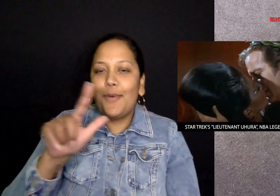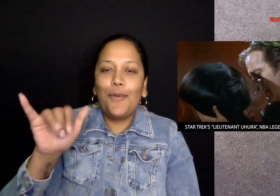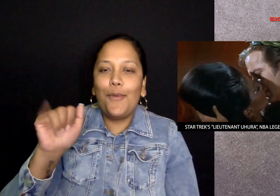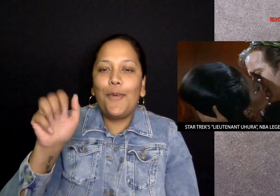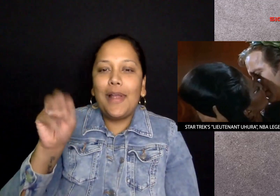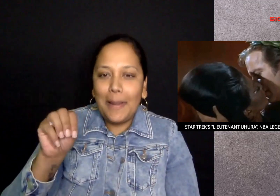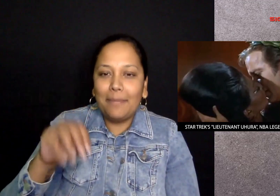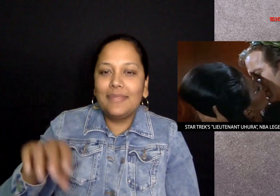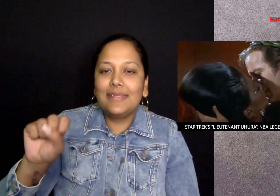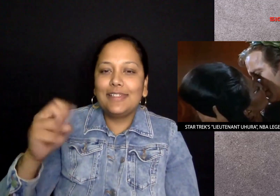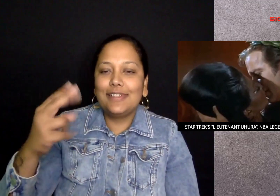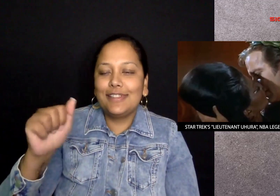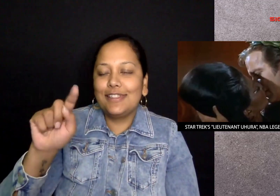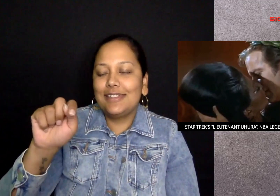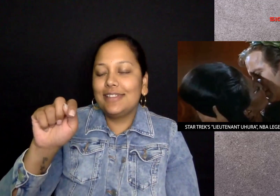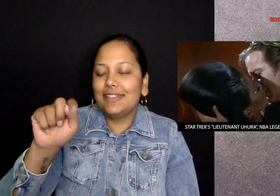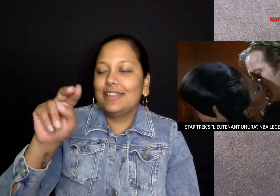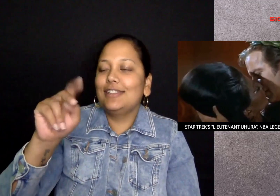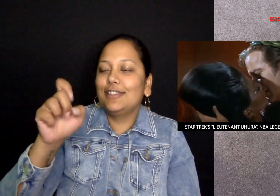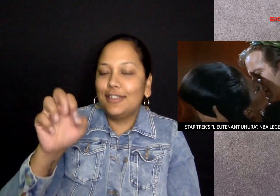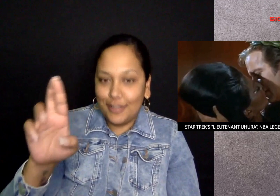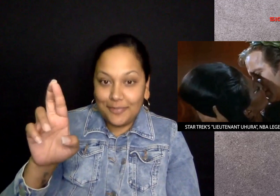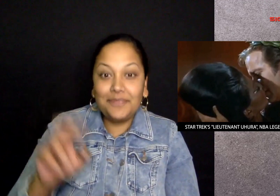James T Kirk played by actor William Shatner